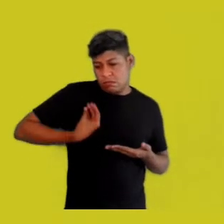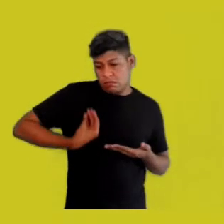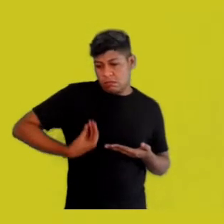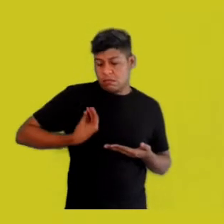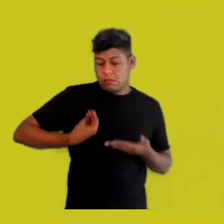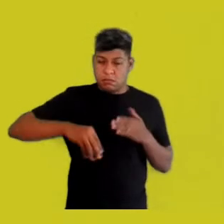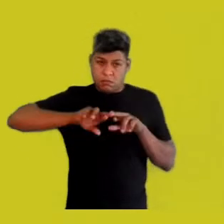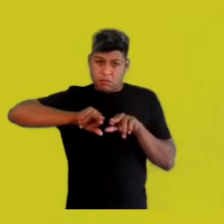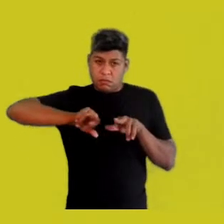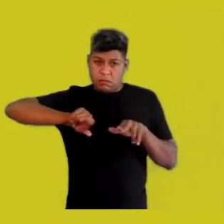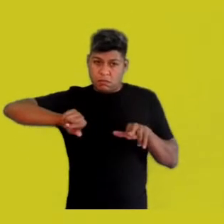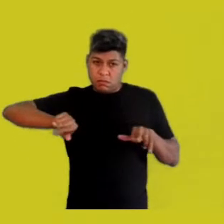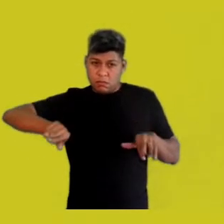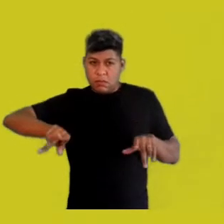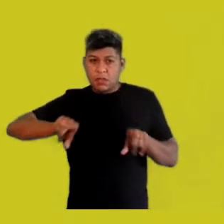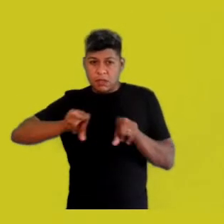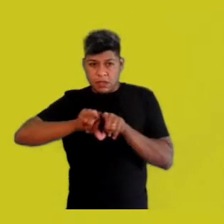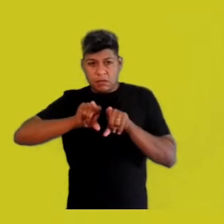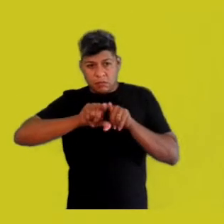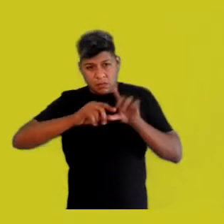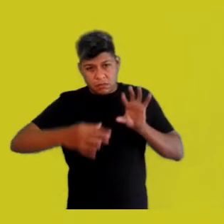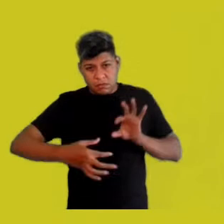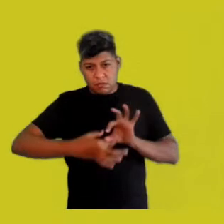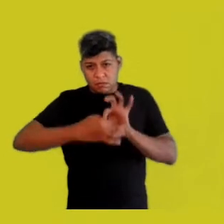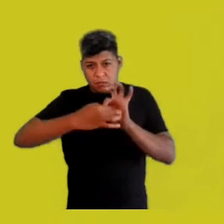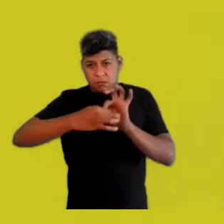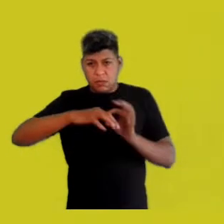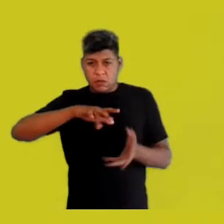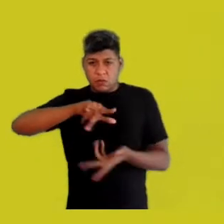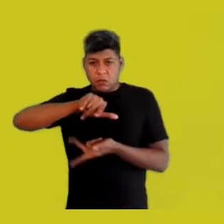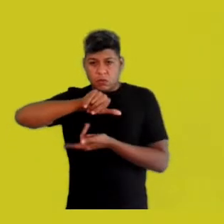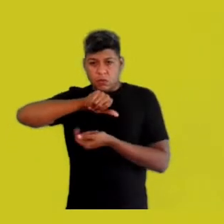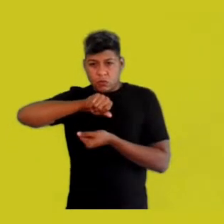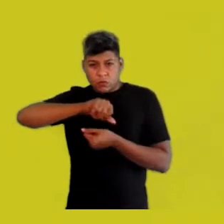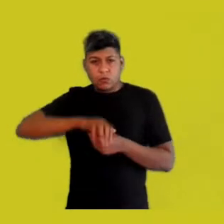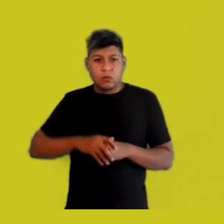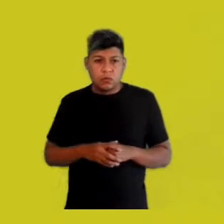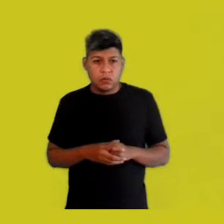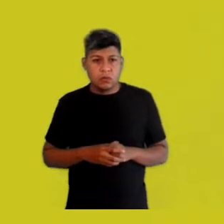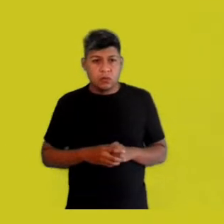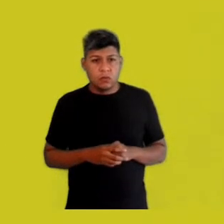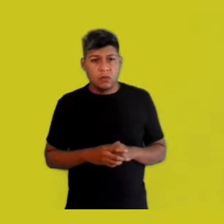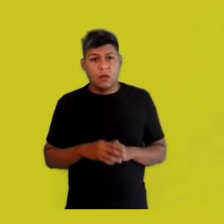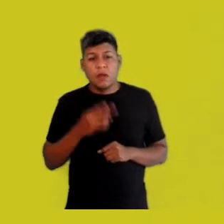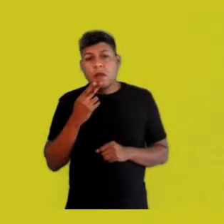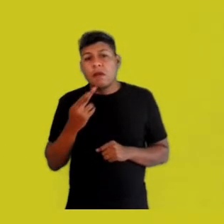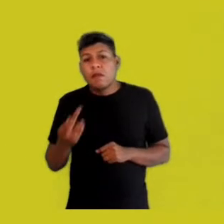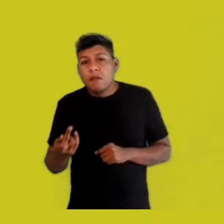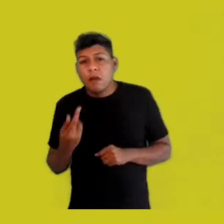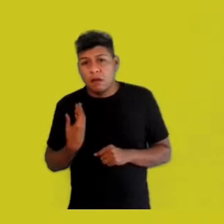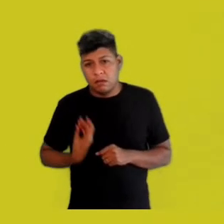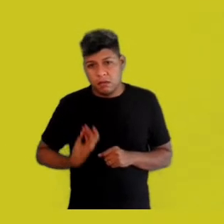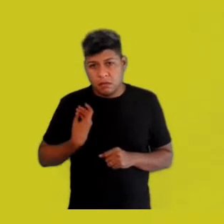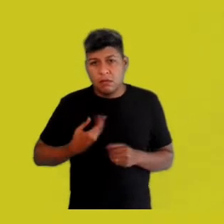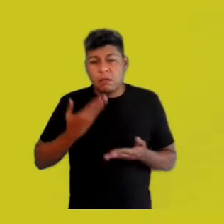with the sense of connection to Earth? Krenak talks about the transits that lost their sense.